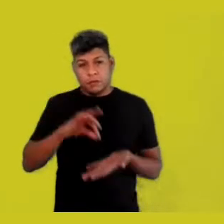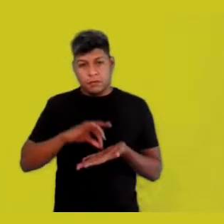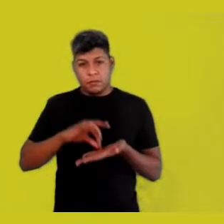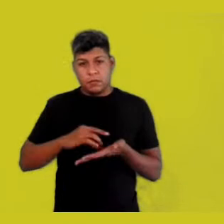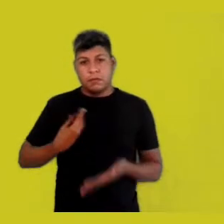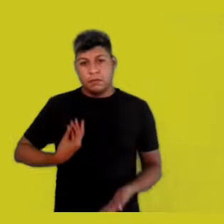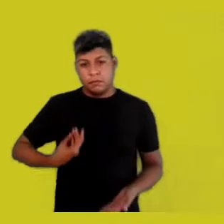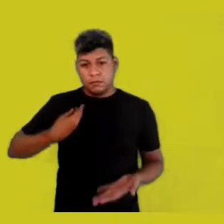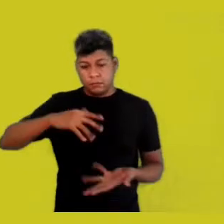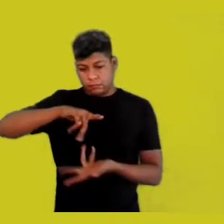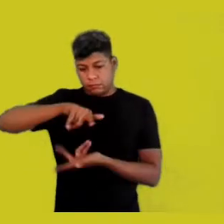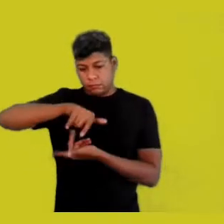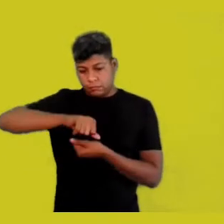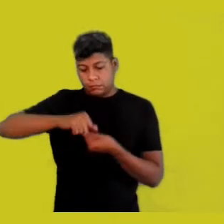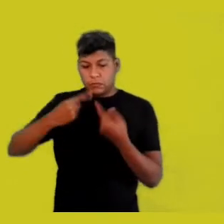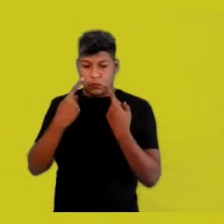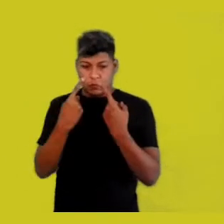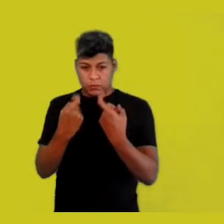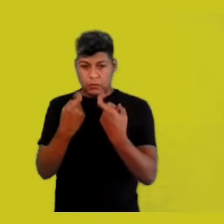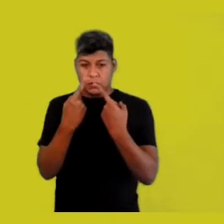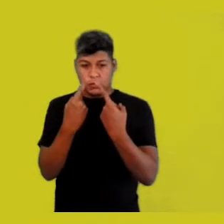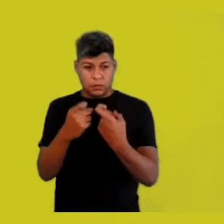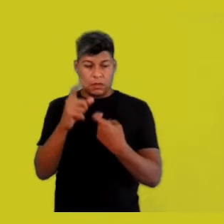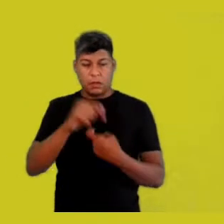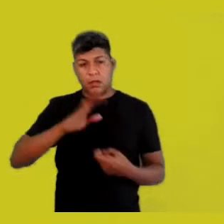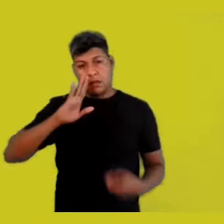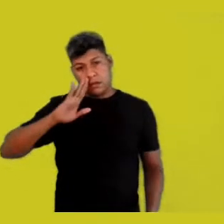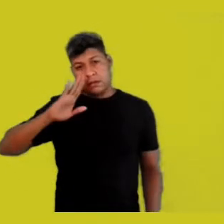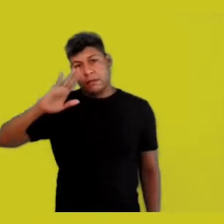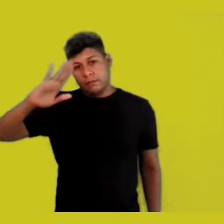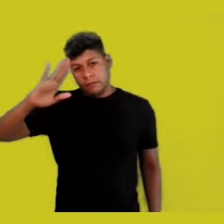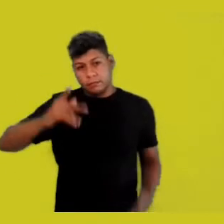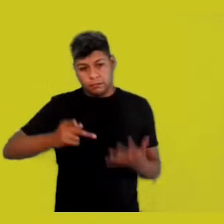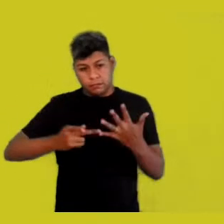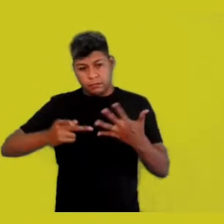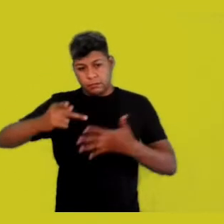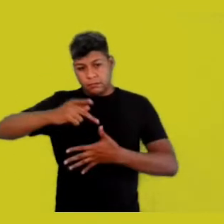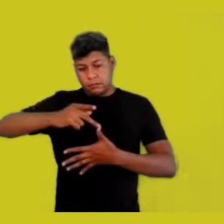where violence is a matrix, a world based on genocide.